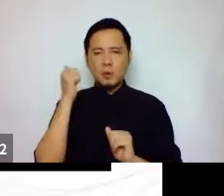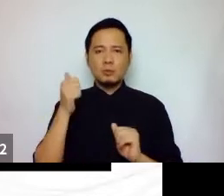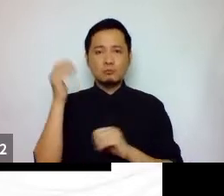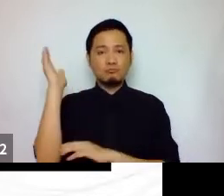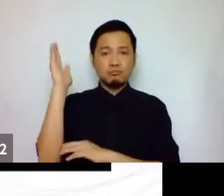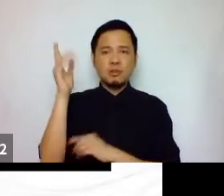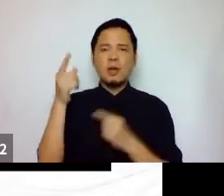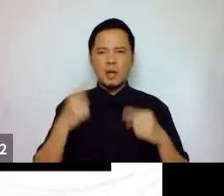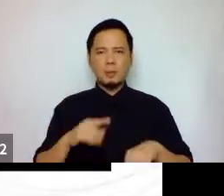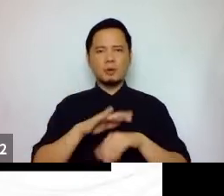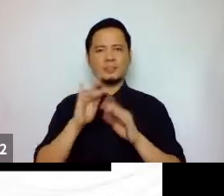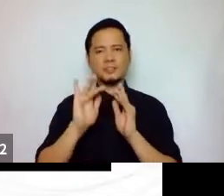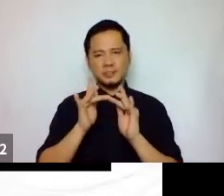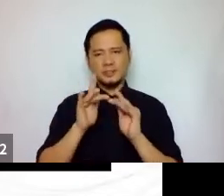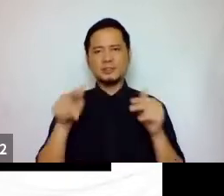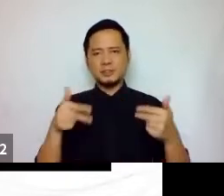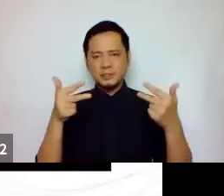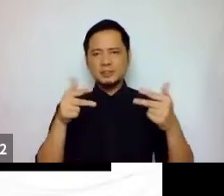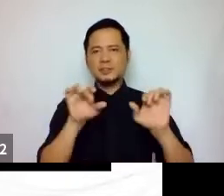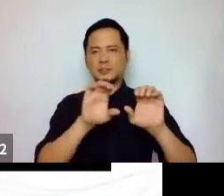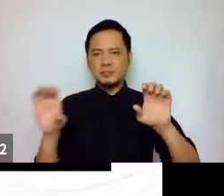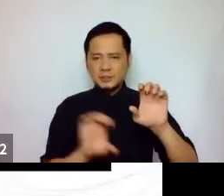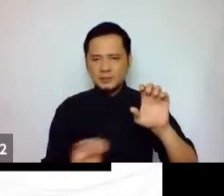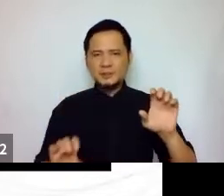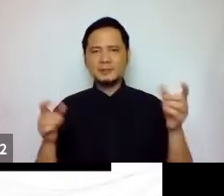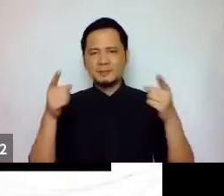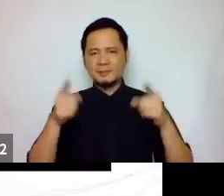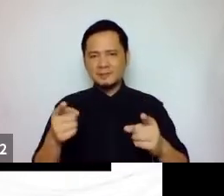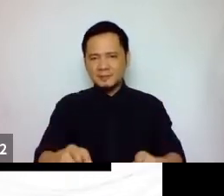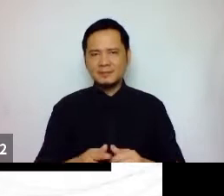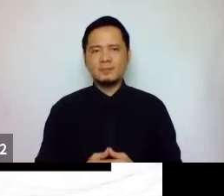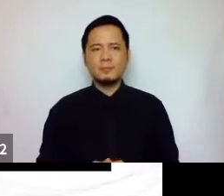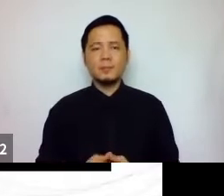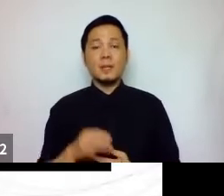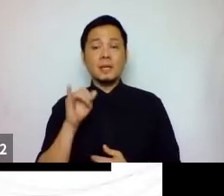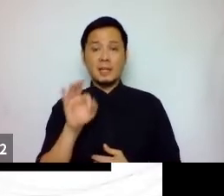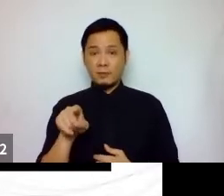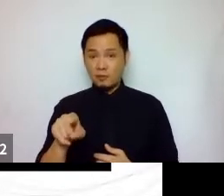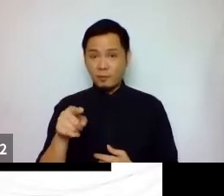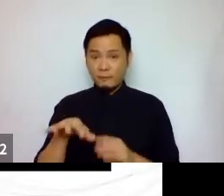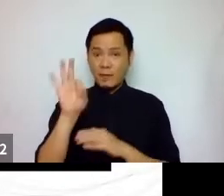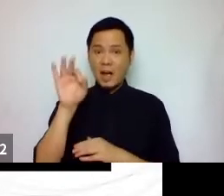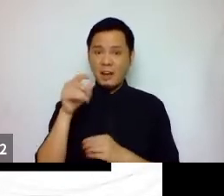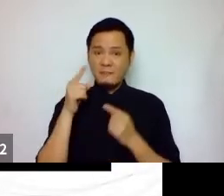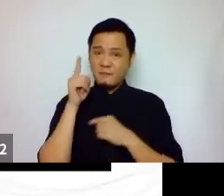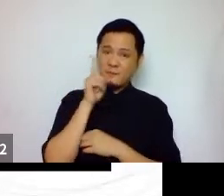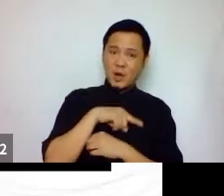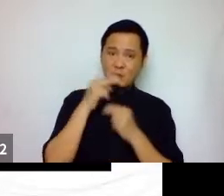Again, please report fake news so we can remove them.